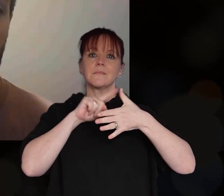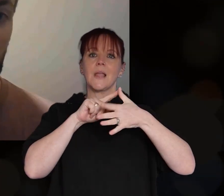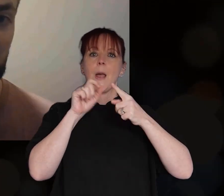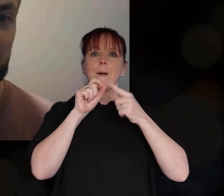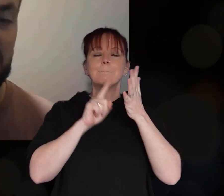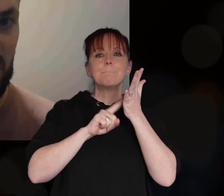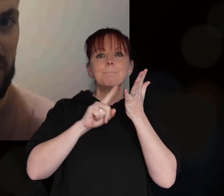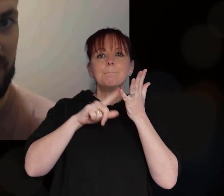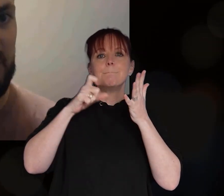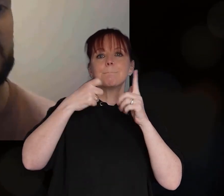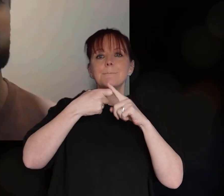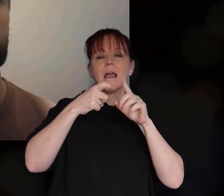and Plucky Squire.